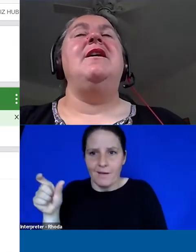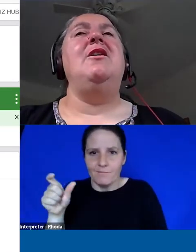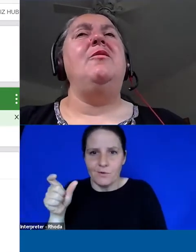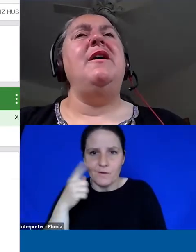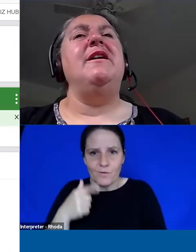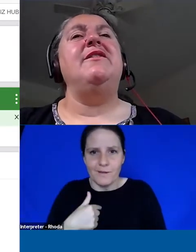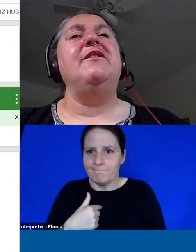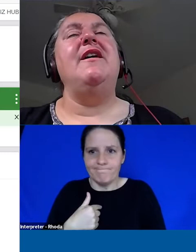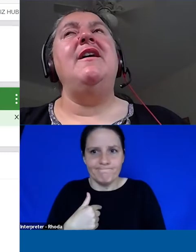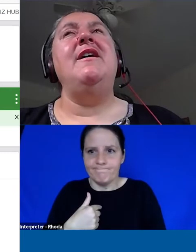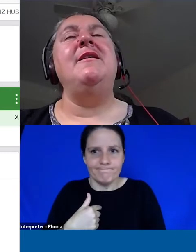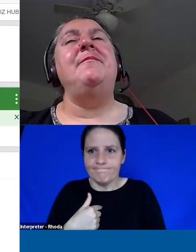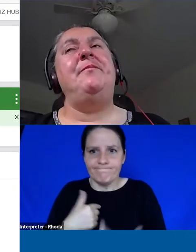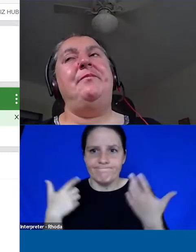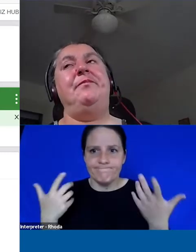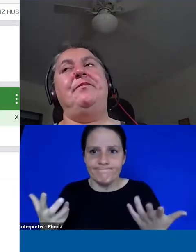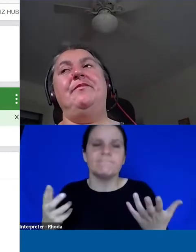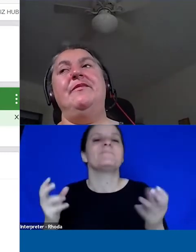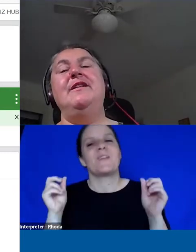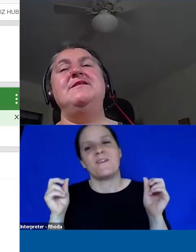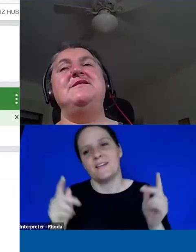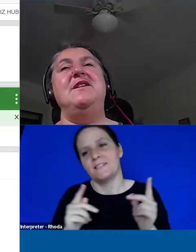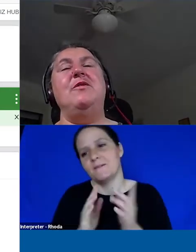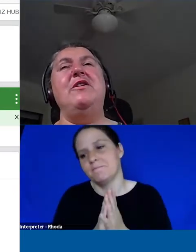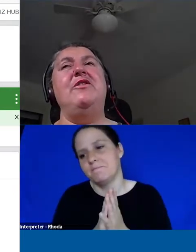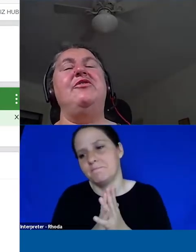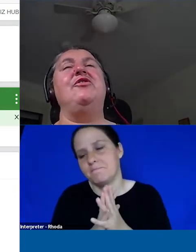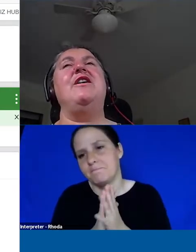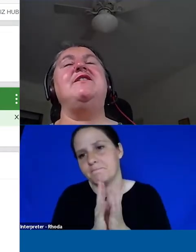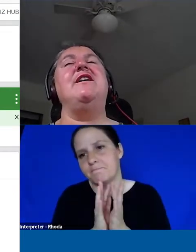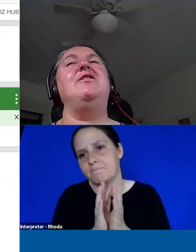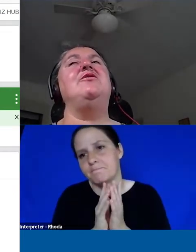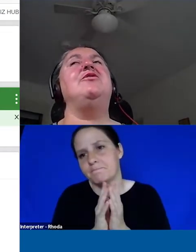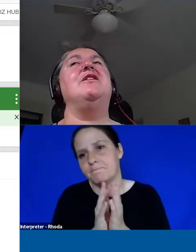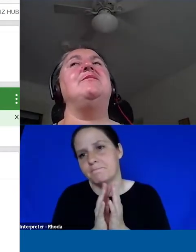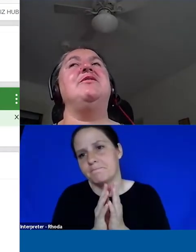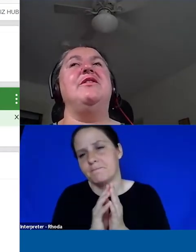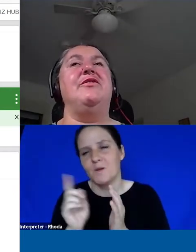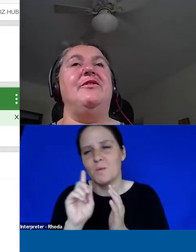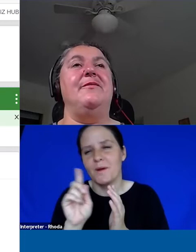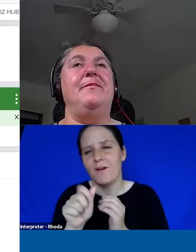All right, let's see. Where else should I take you to talk about this?